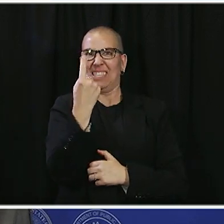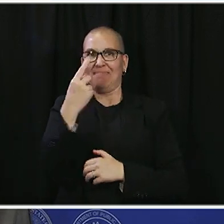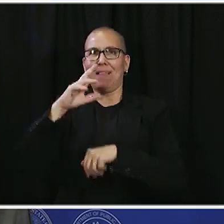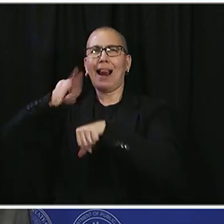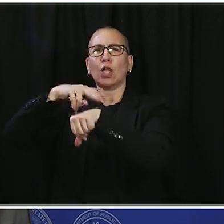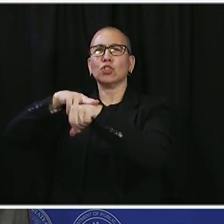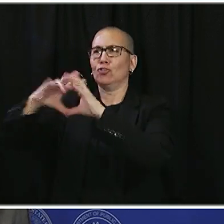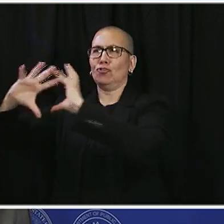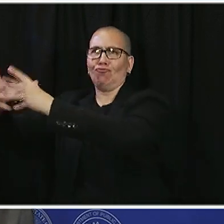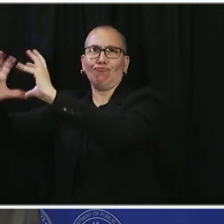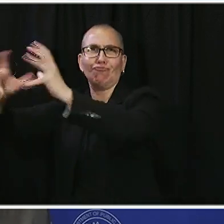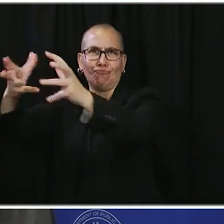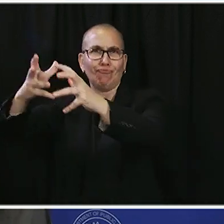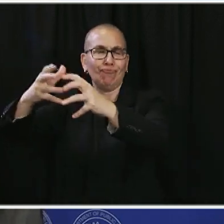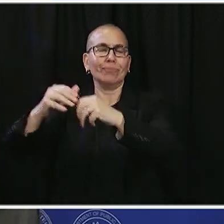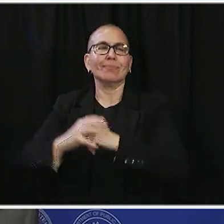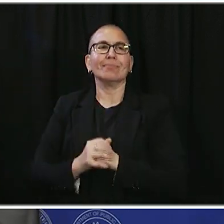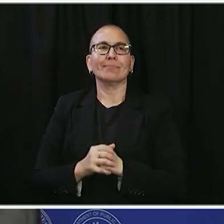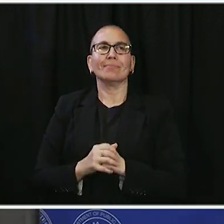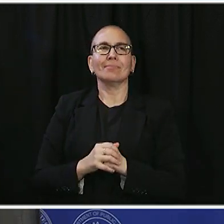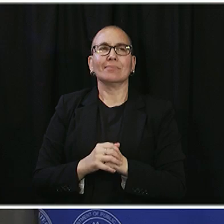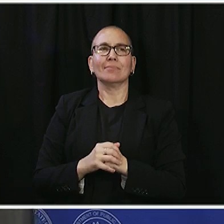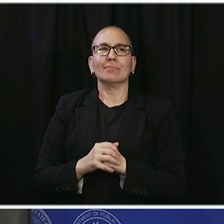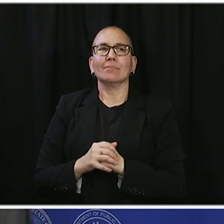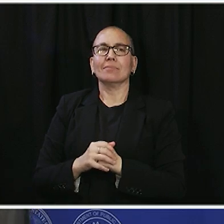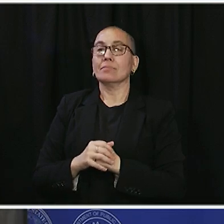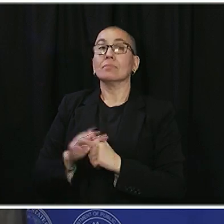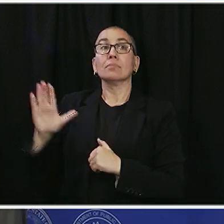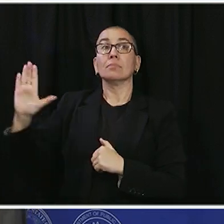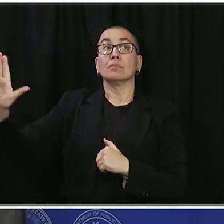IS BLESSED THAT WE HAVE 11 SOVEREIGN NATIONS. THESE ARE -- THERE'S A LITTLE BIT OF DIFFERENCE OF WHAT